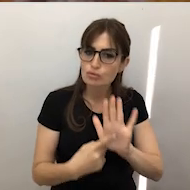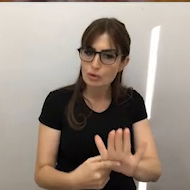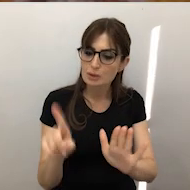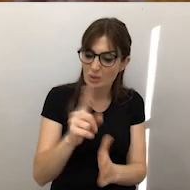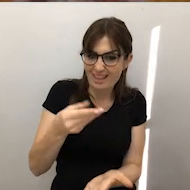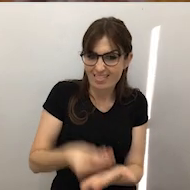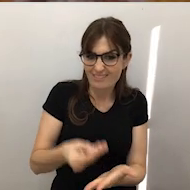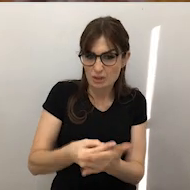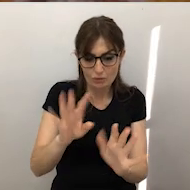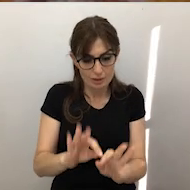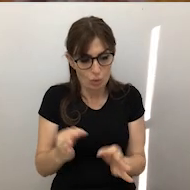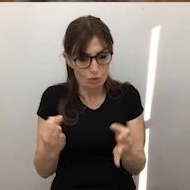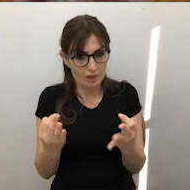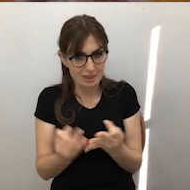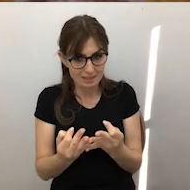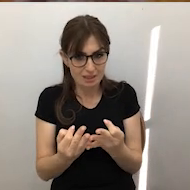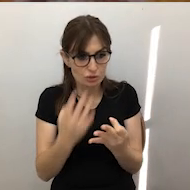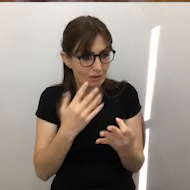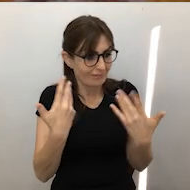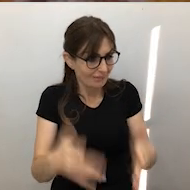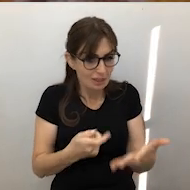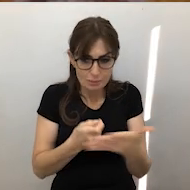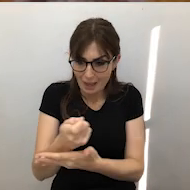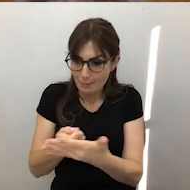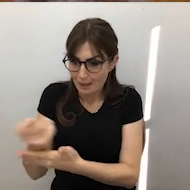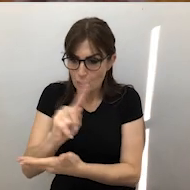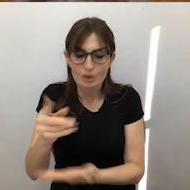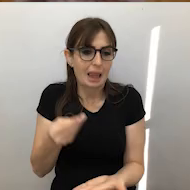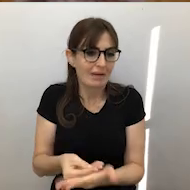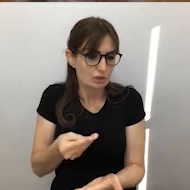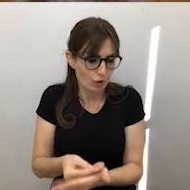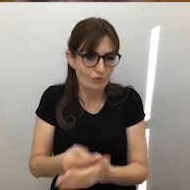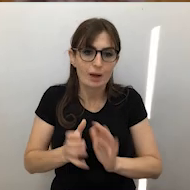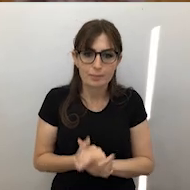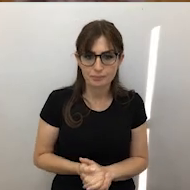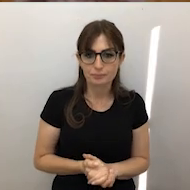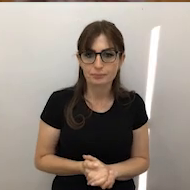what is left over in the organization's assets once all liabilities are deducted. In other words,